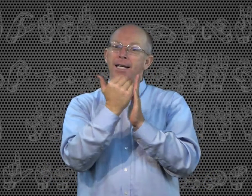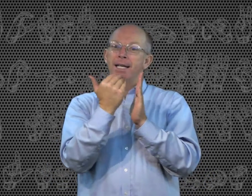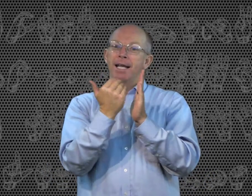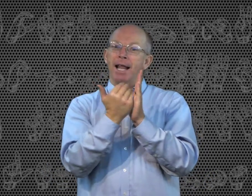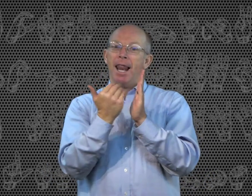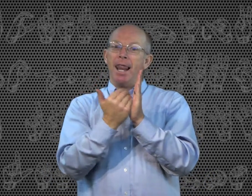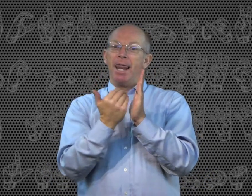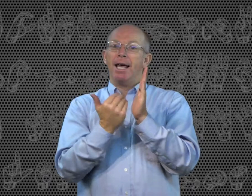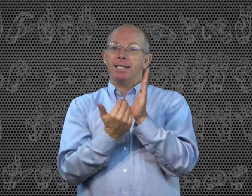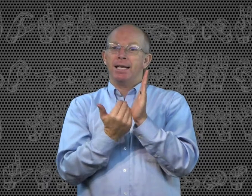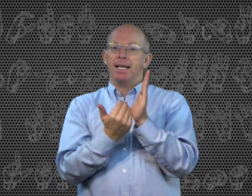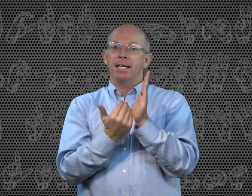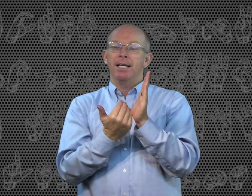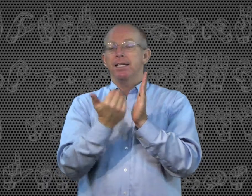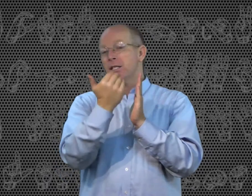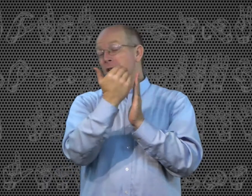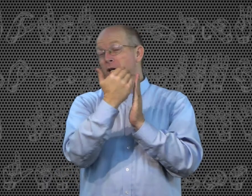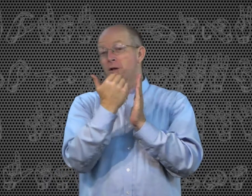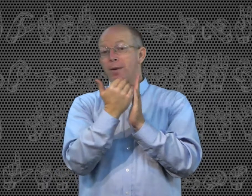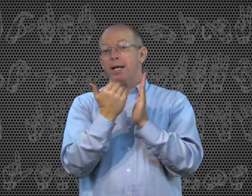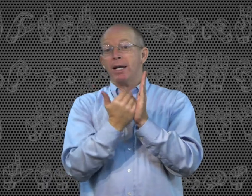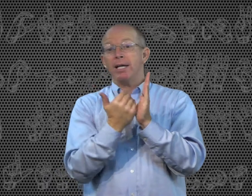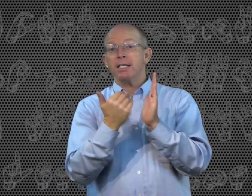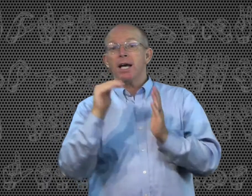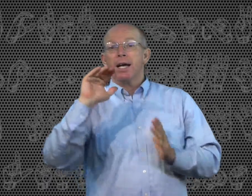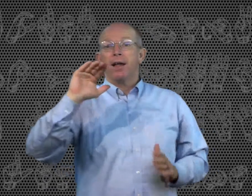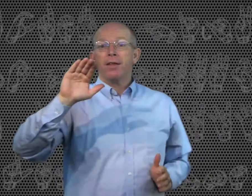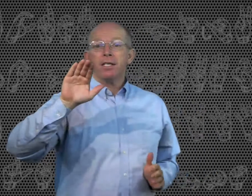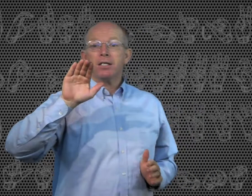LESSON LESSON It can also be LIST.